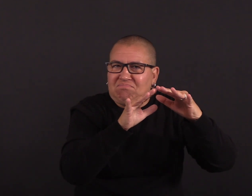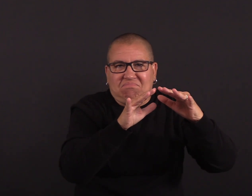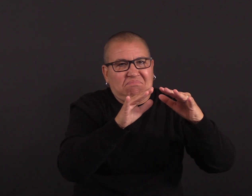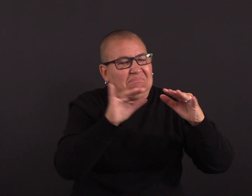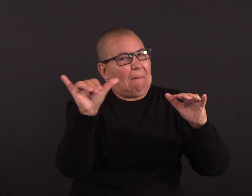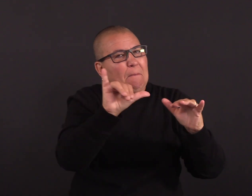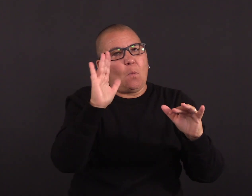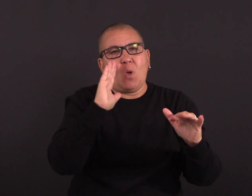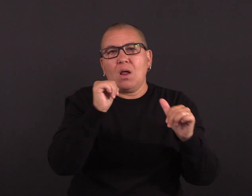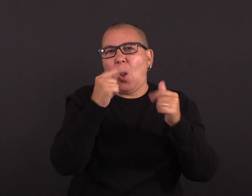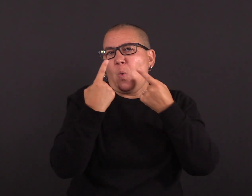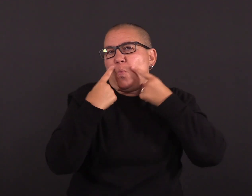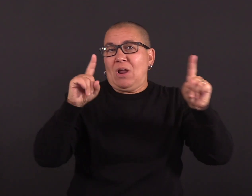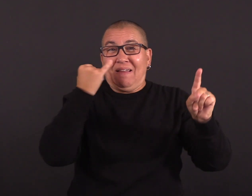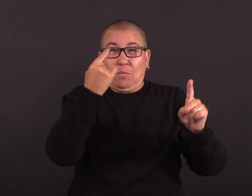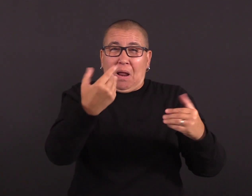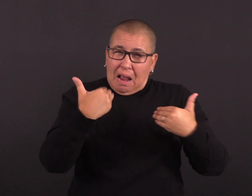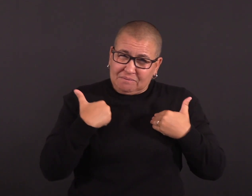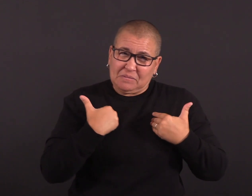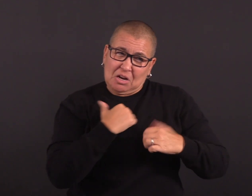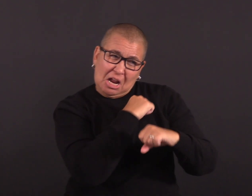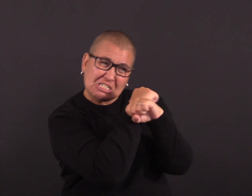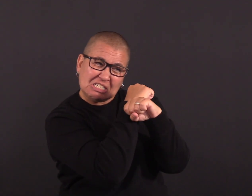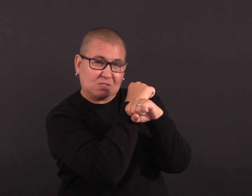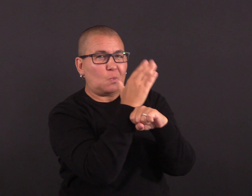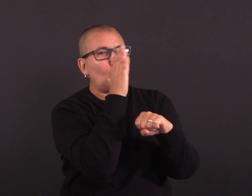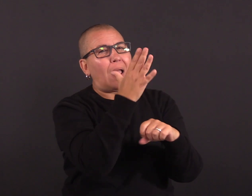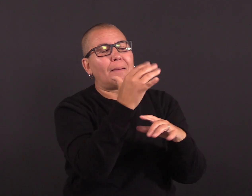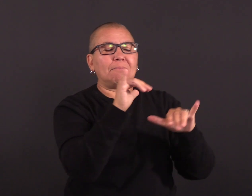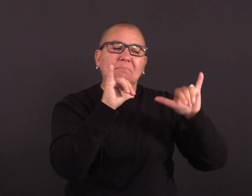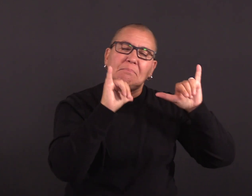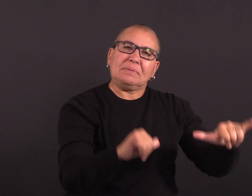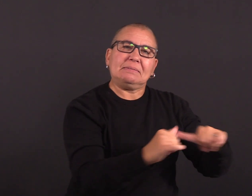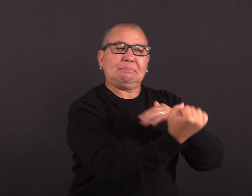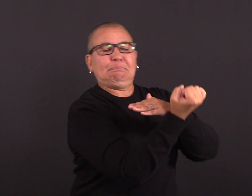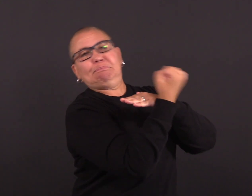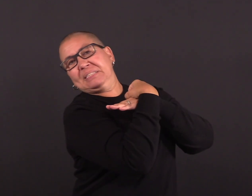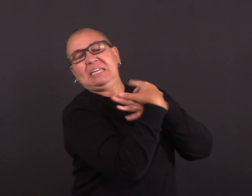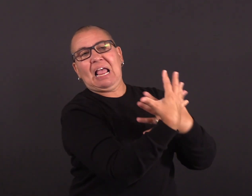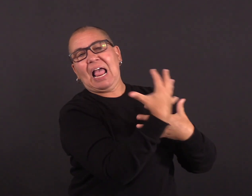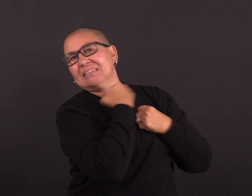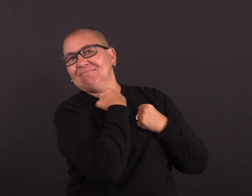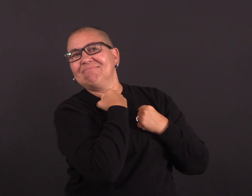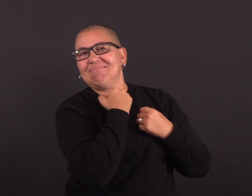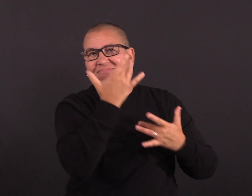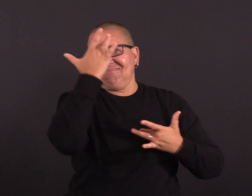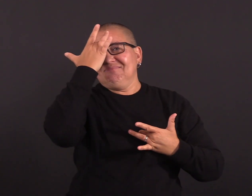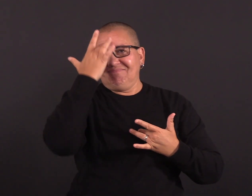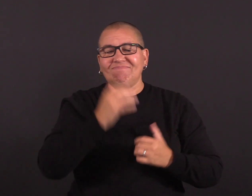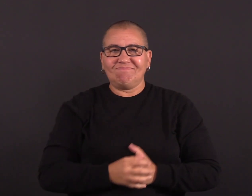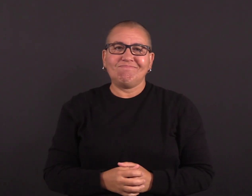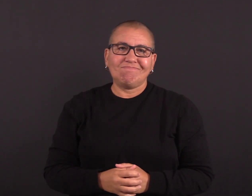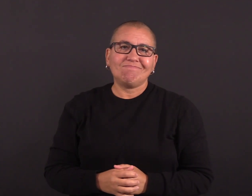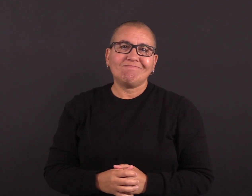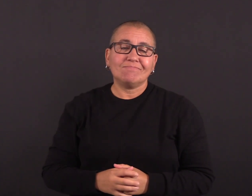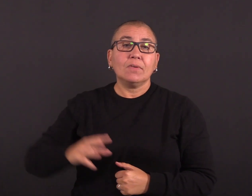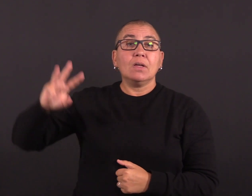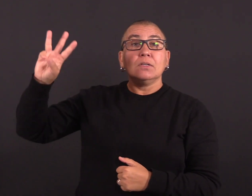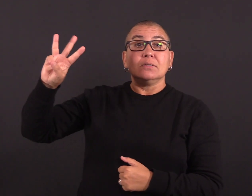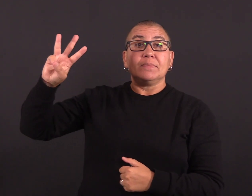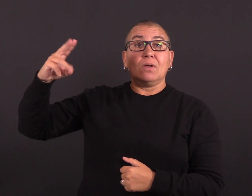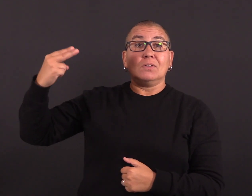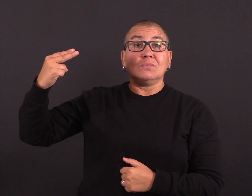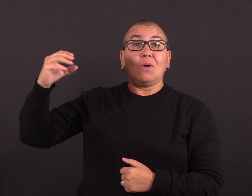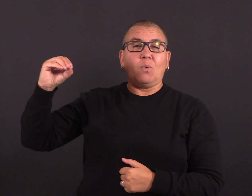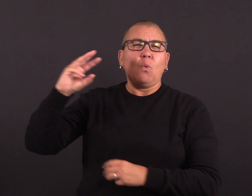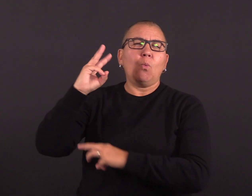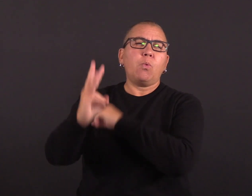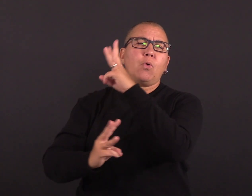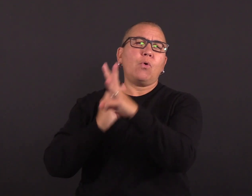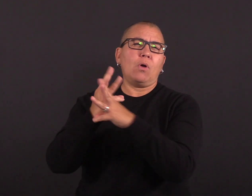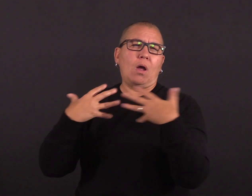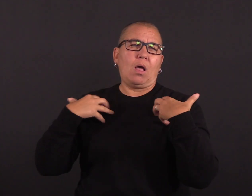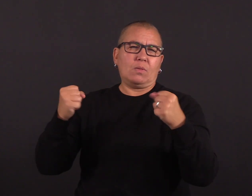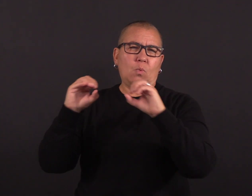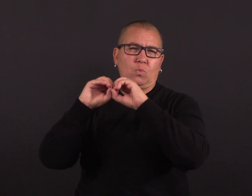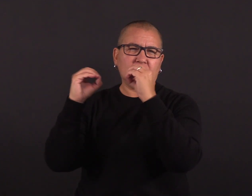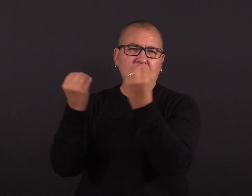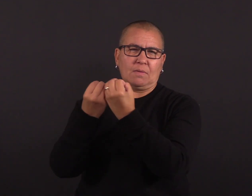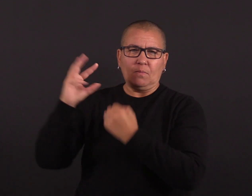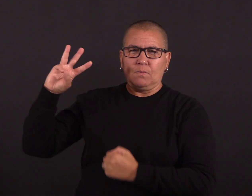slight difference in genotype,” says Dr. Roberts. The World Health Organization (WHO) has classified